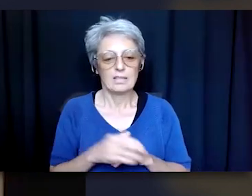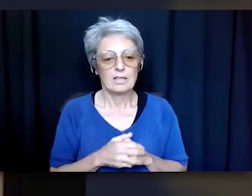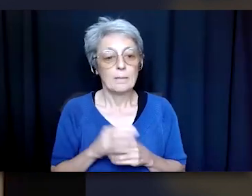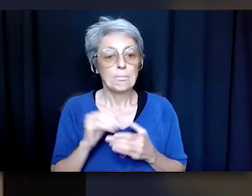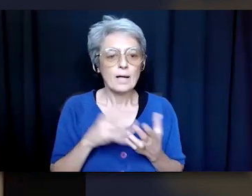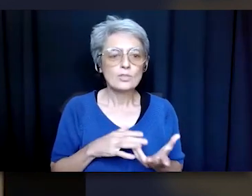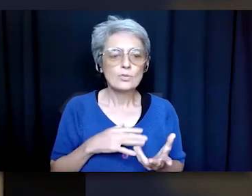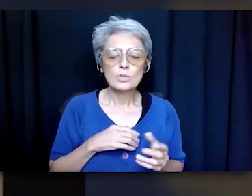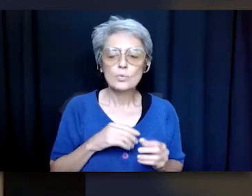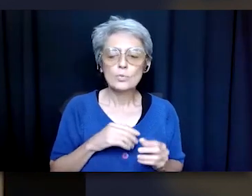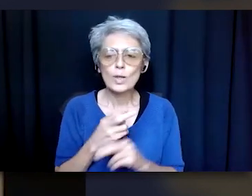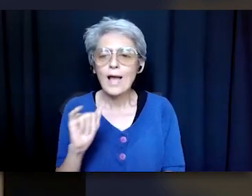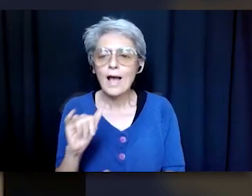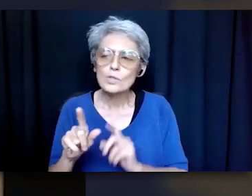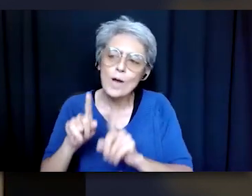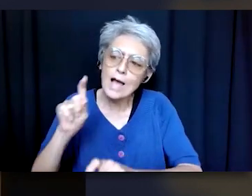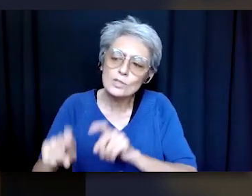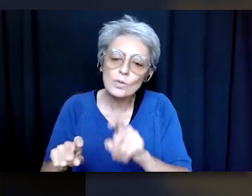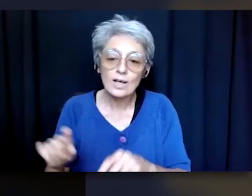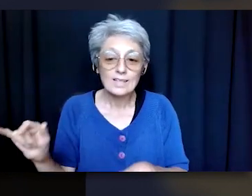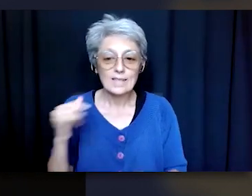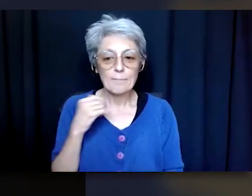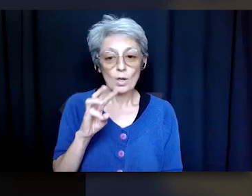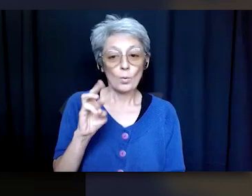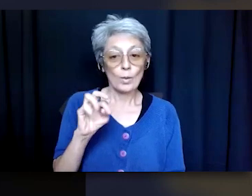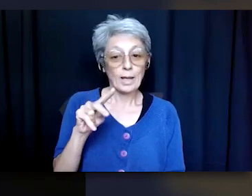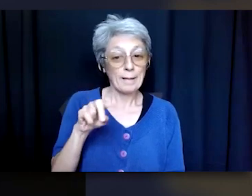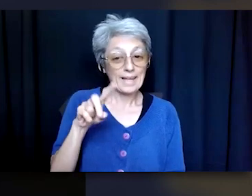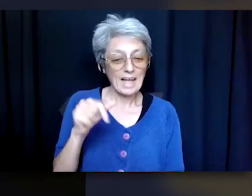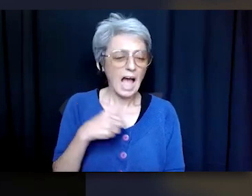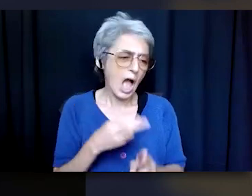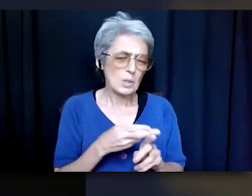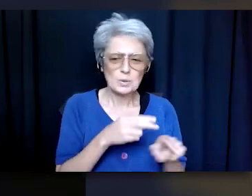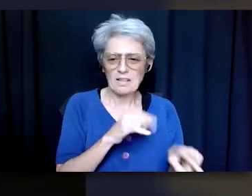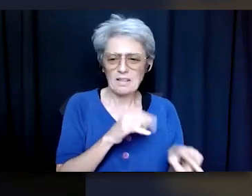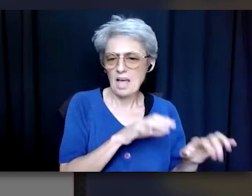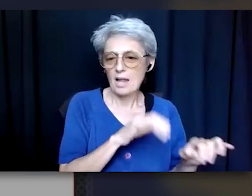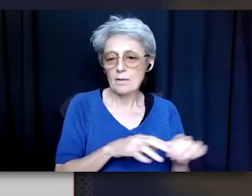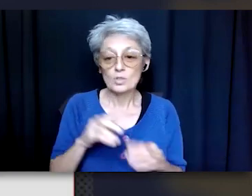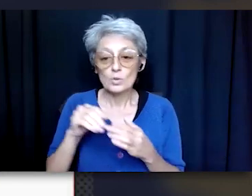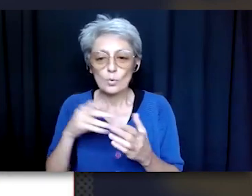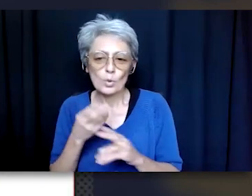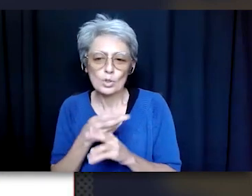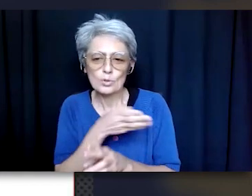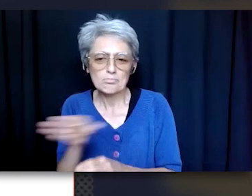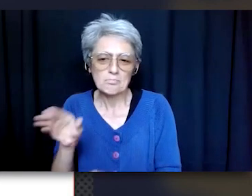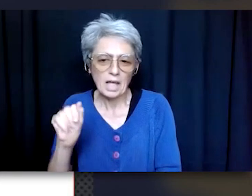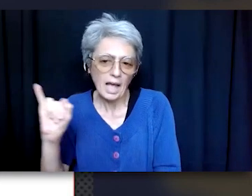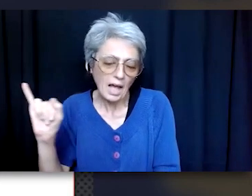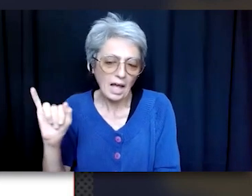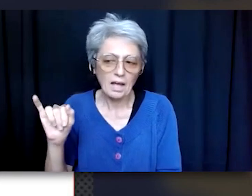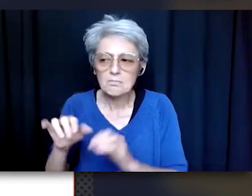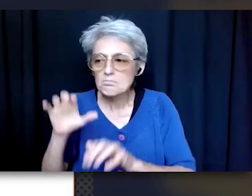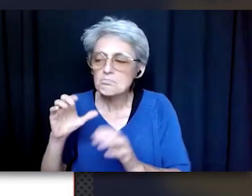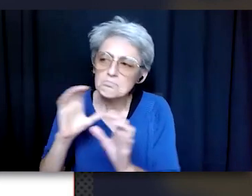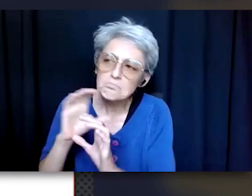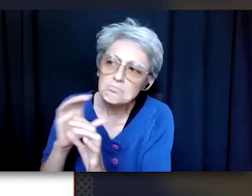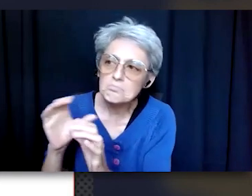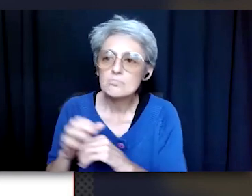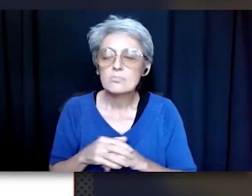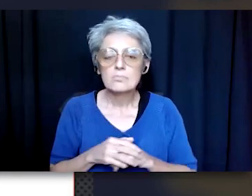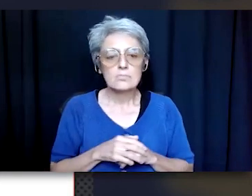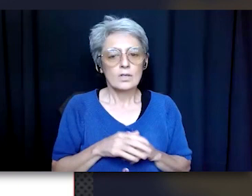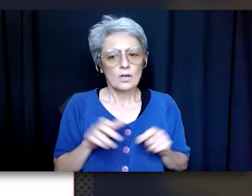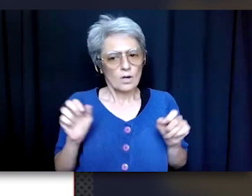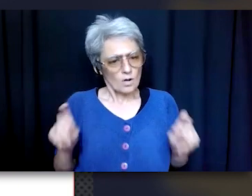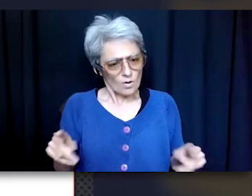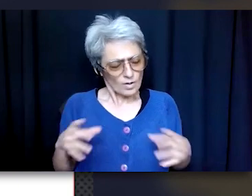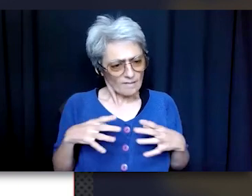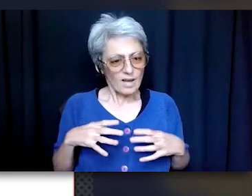I might go to Wikipedia. And so I’m starting to talk about, "Okay, here’s how to prompt," because